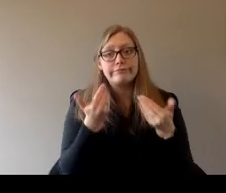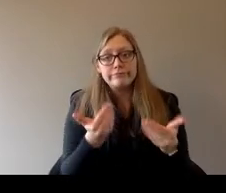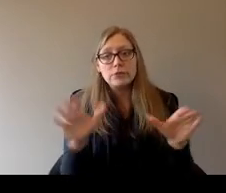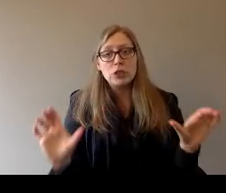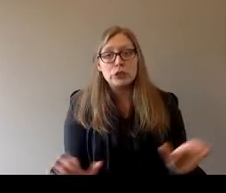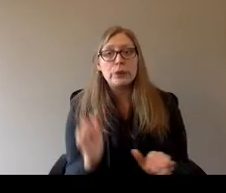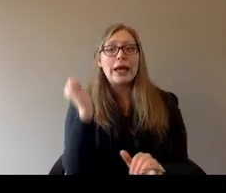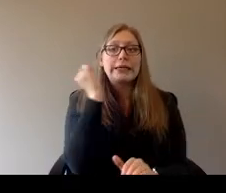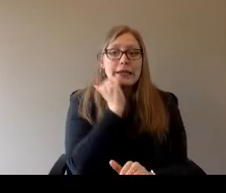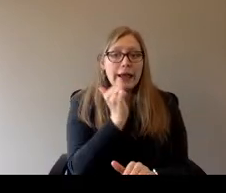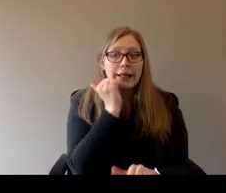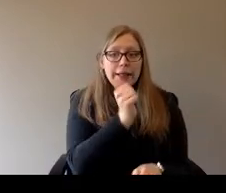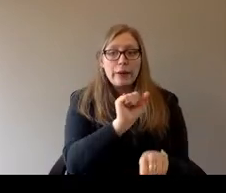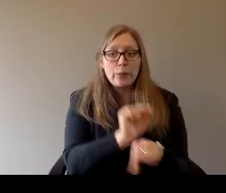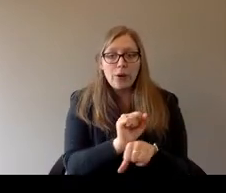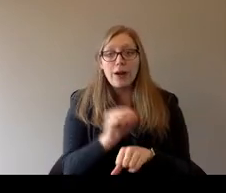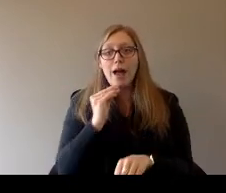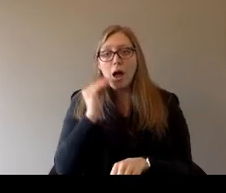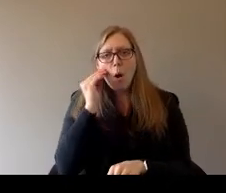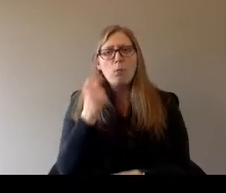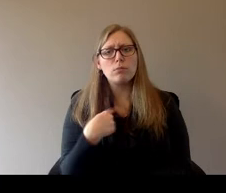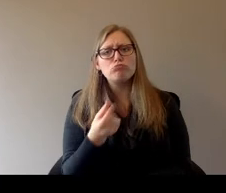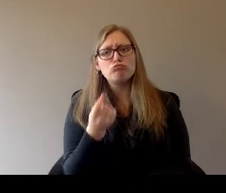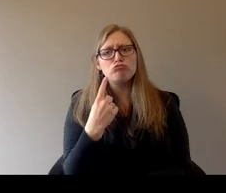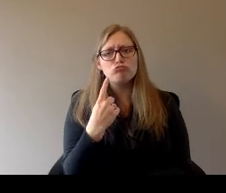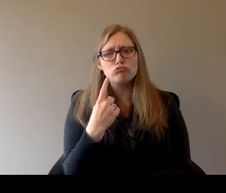So here's how it's going to be broken down for that very first week.